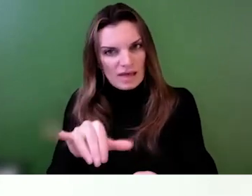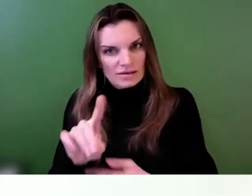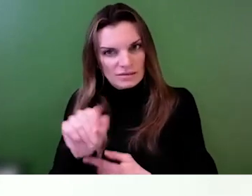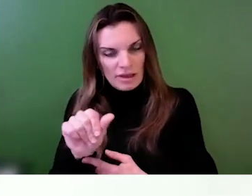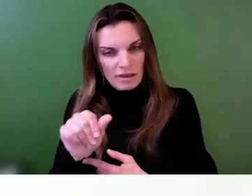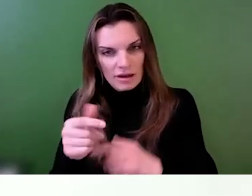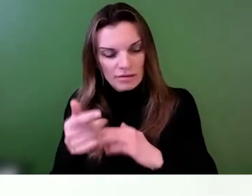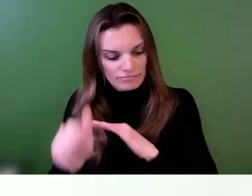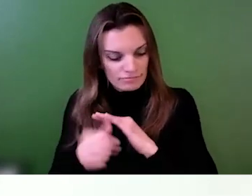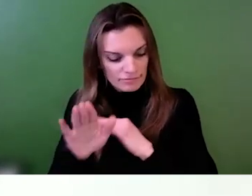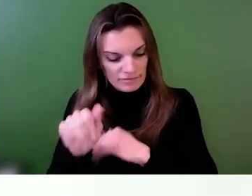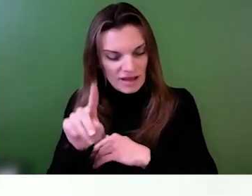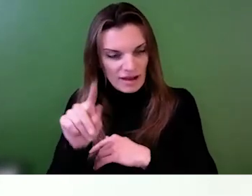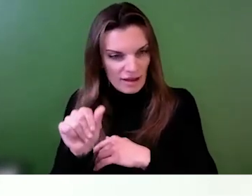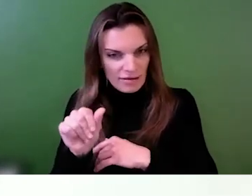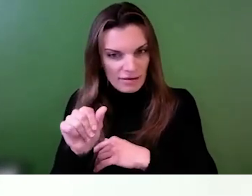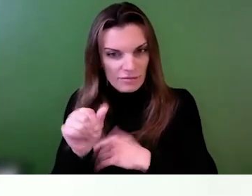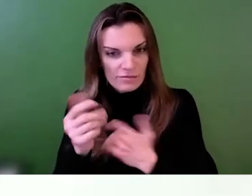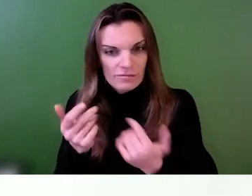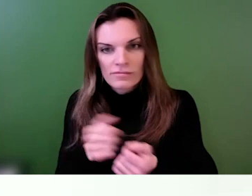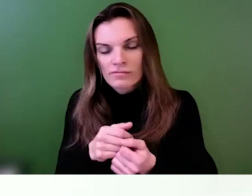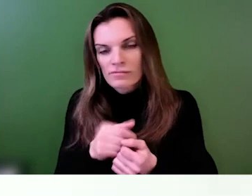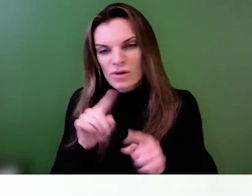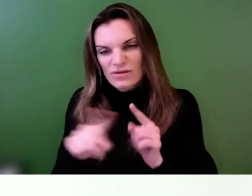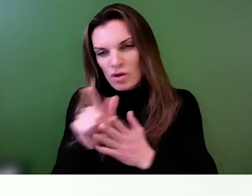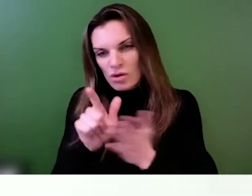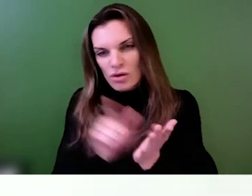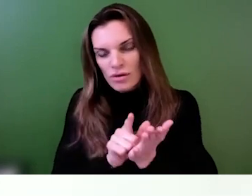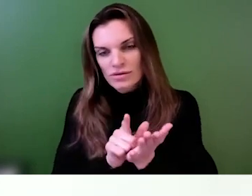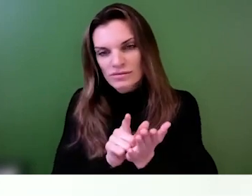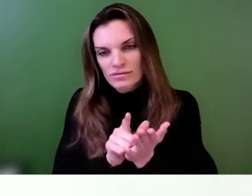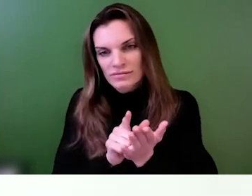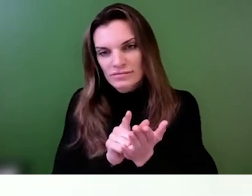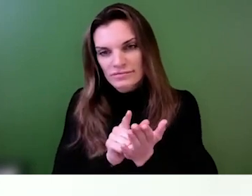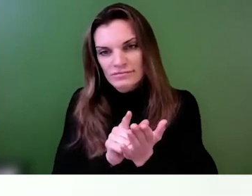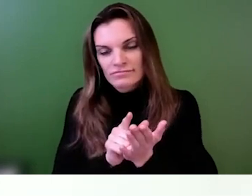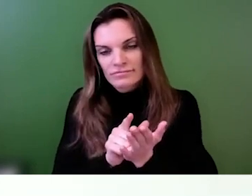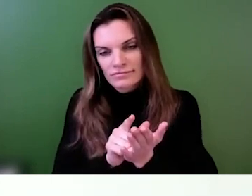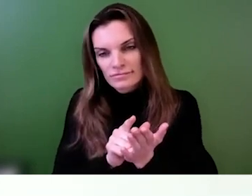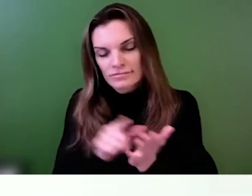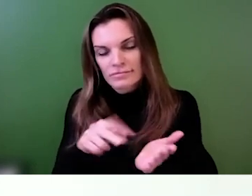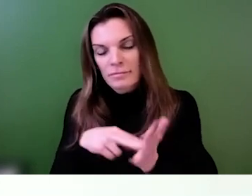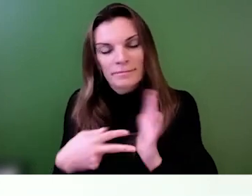those other laws that I mentioned. So you wouldn't necessarily have to say this